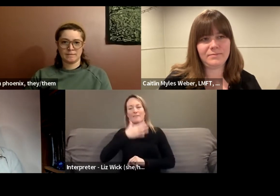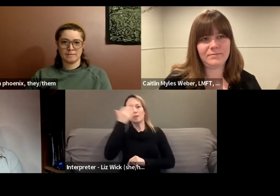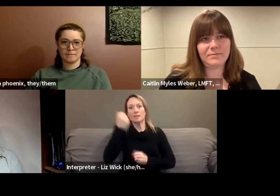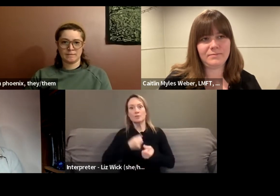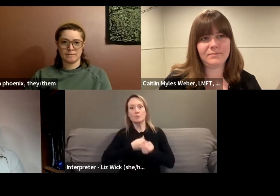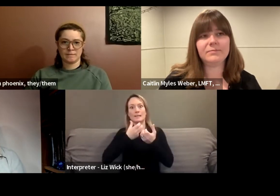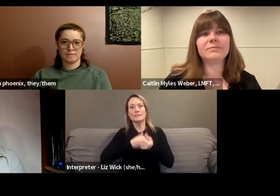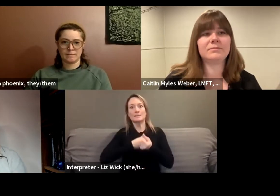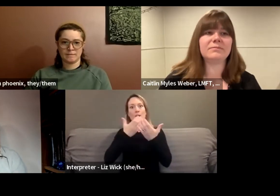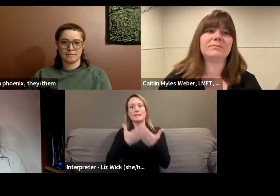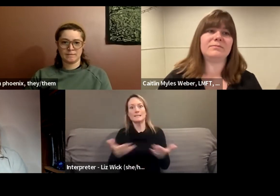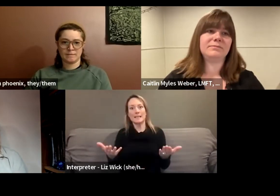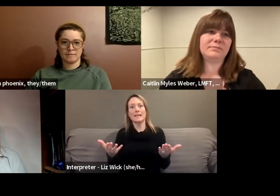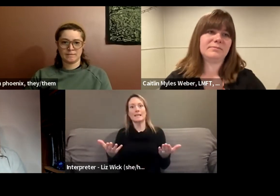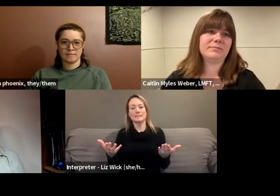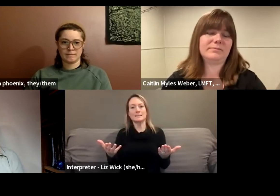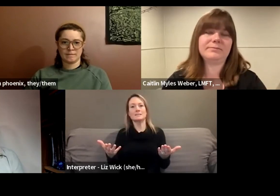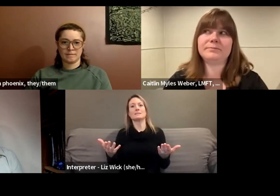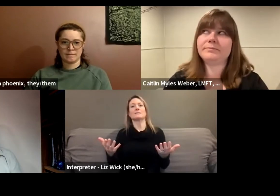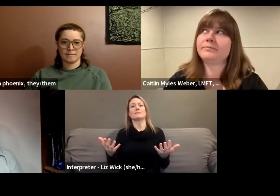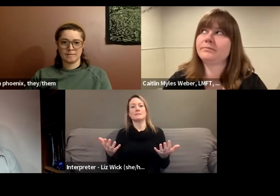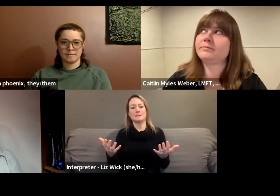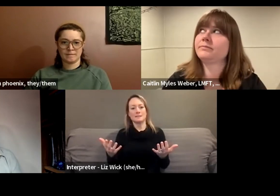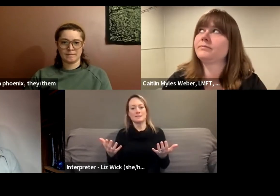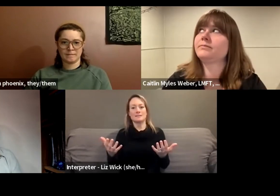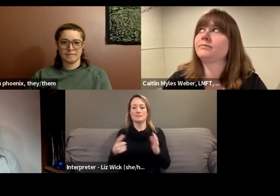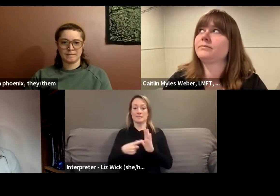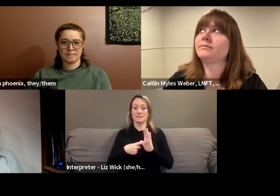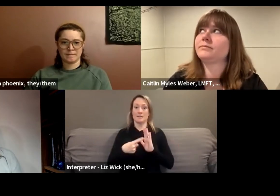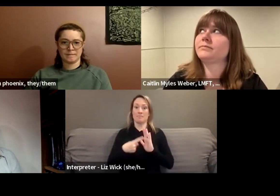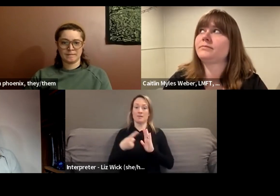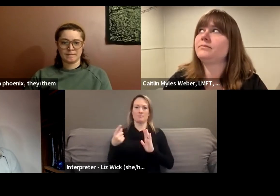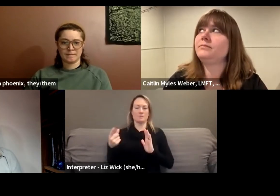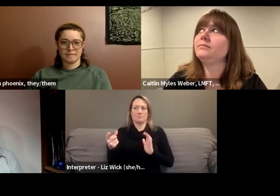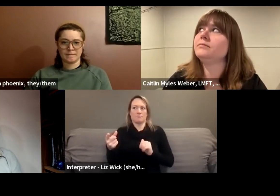that in their viewpoint seems like should be given.